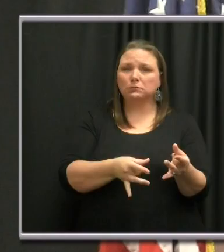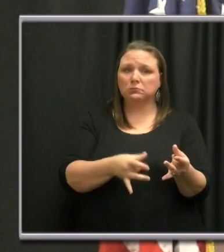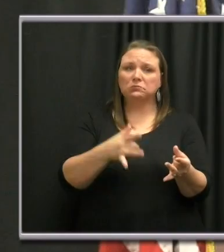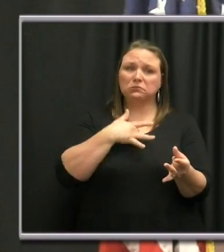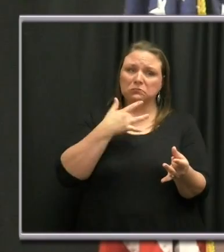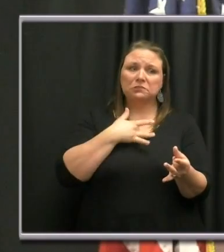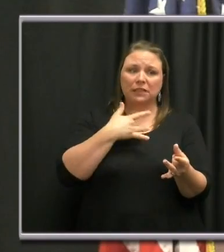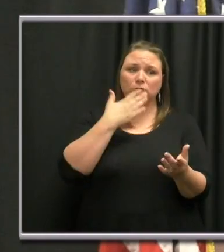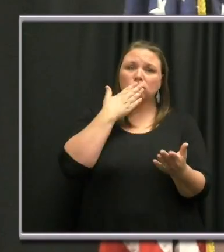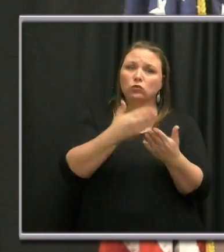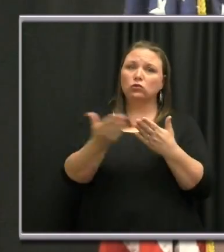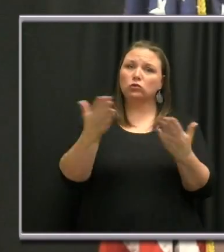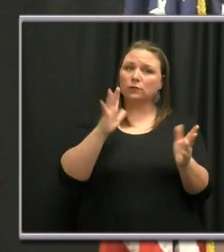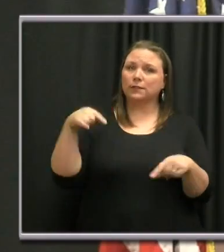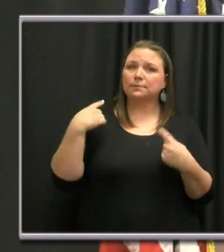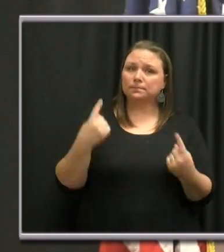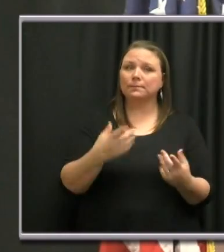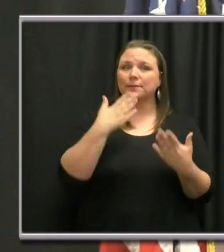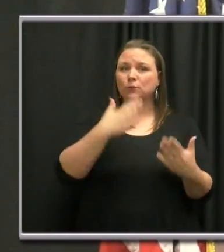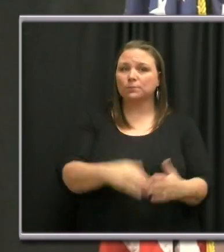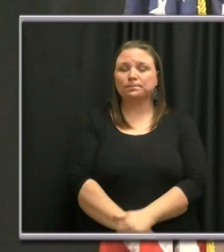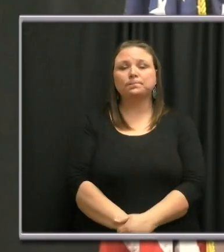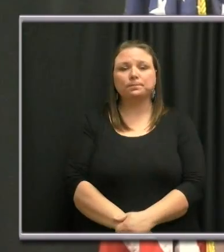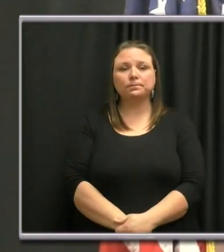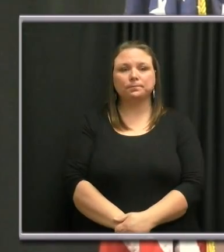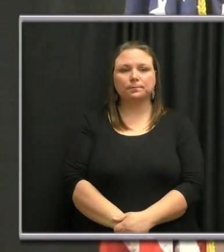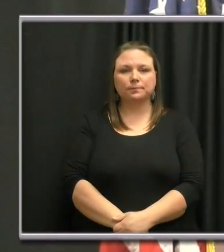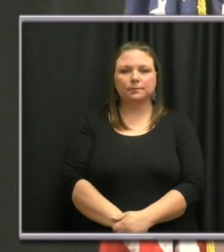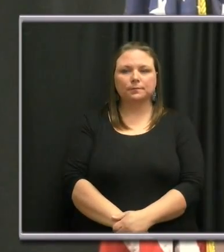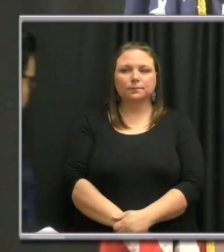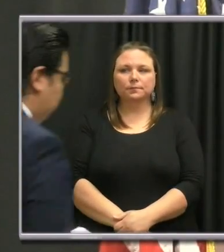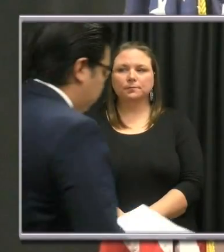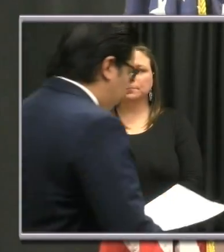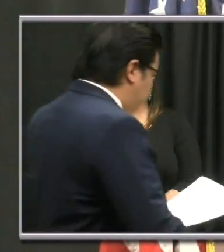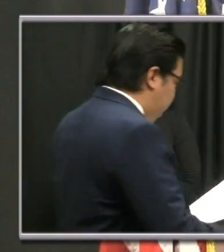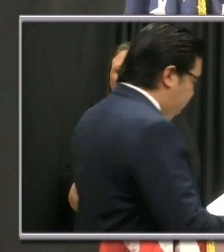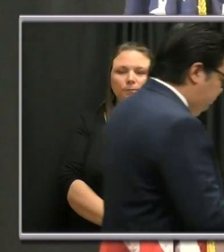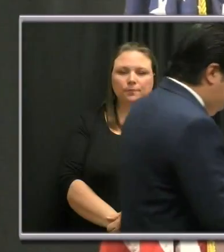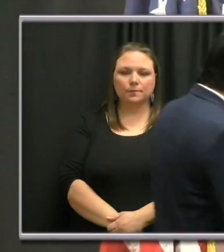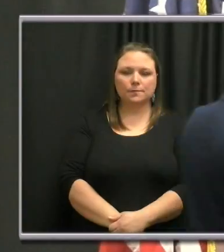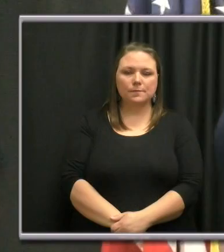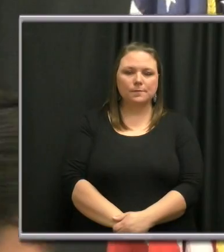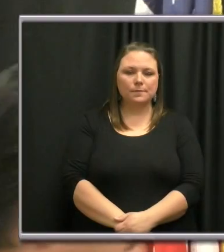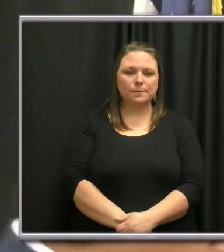FAR IT'S ALL GOING WELL AND